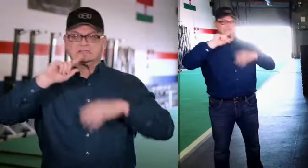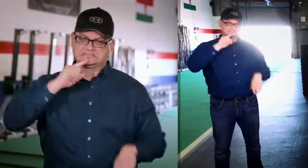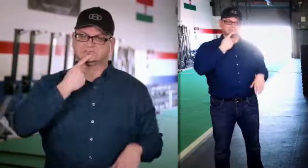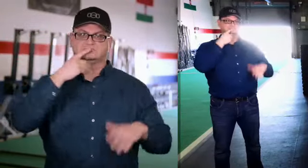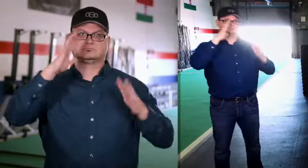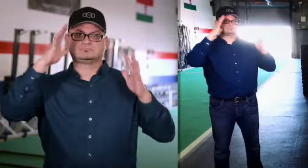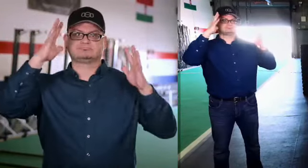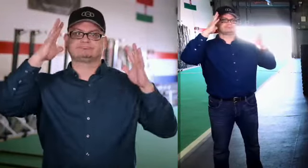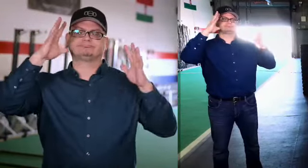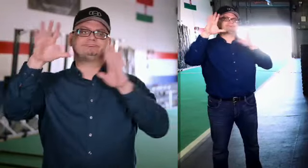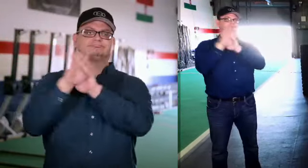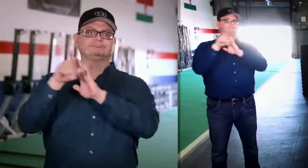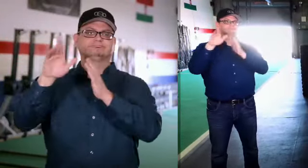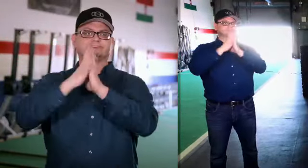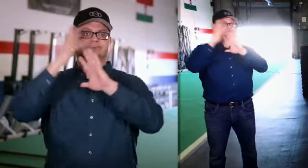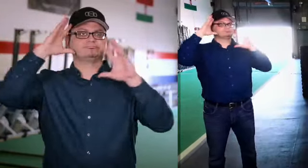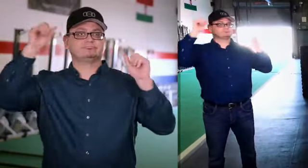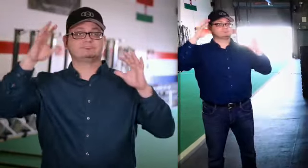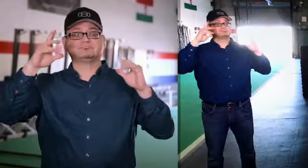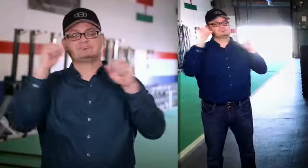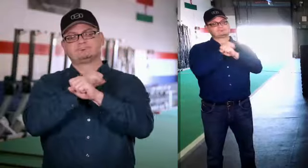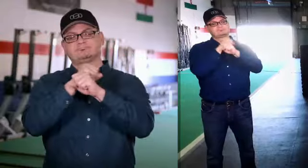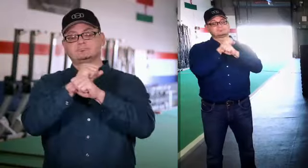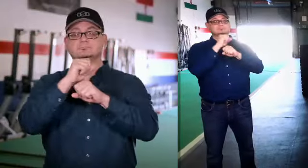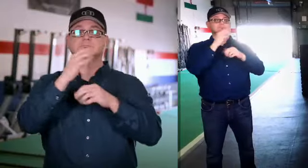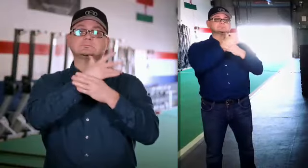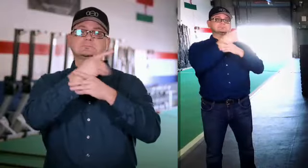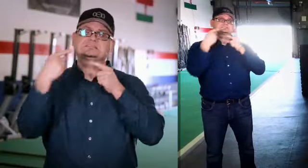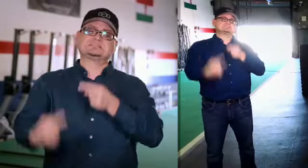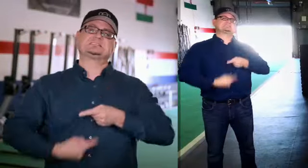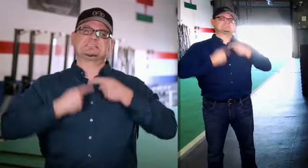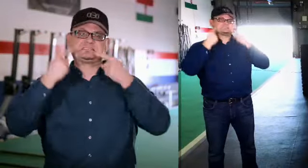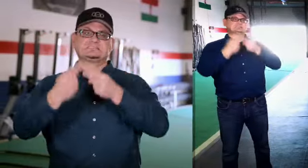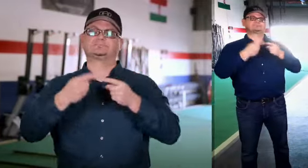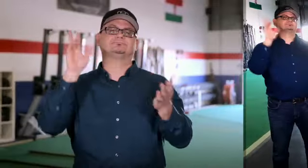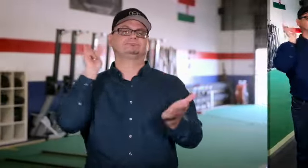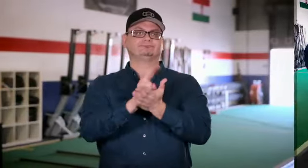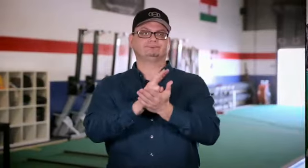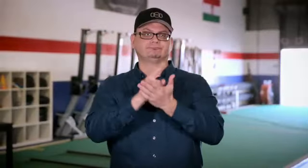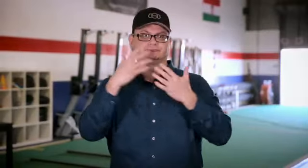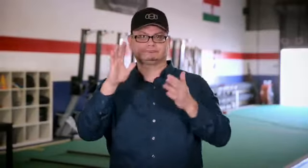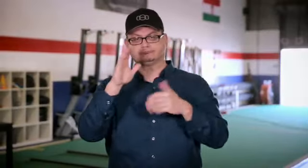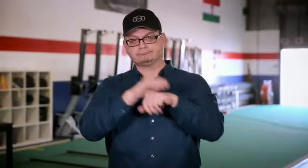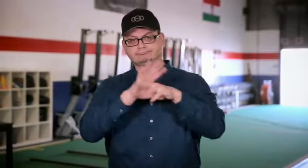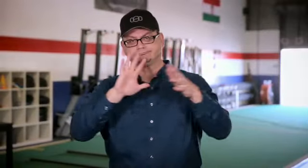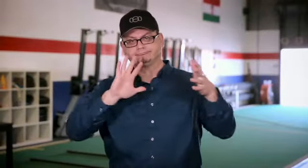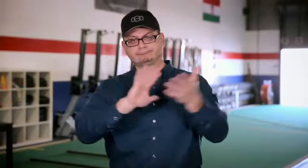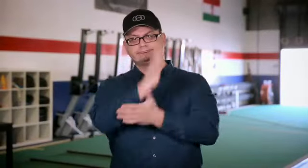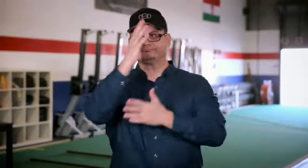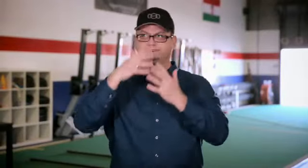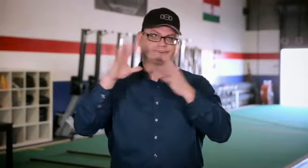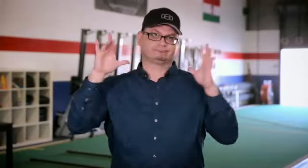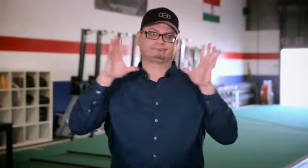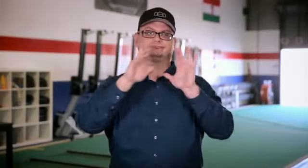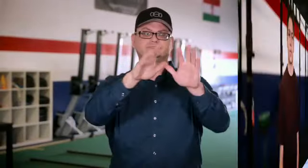And when war happened, the people wised up and elected him as their leader. And they eventually defeated the Germans.